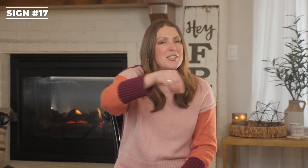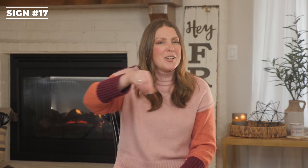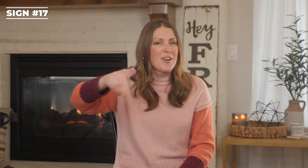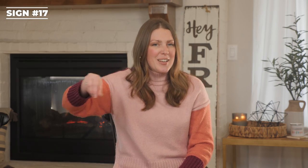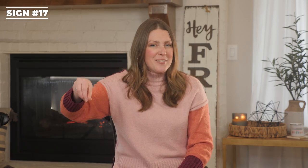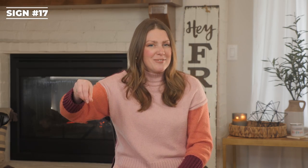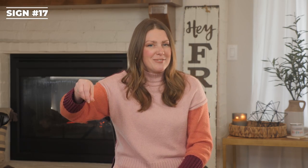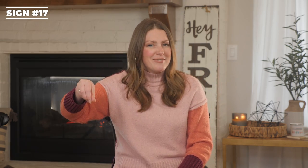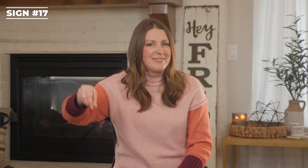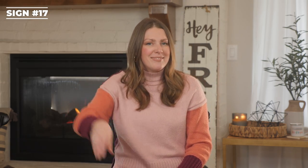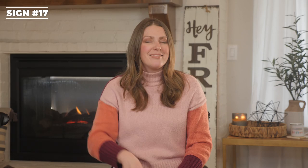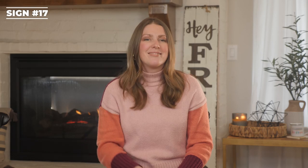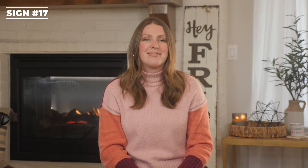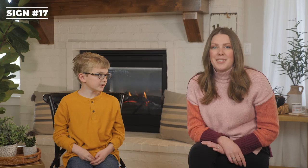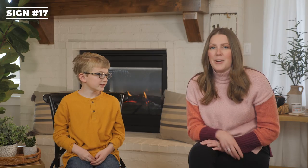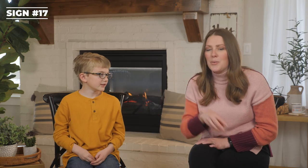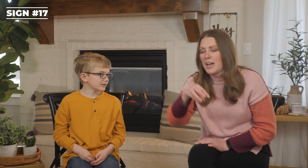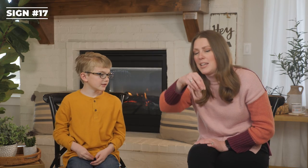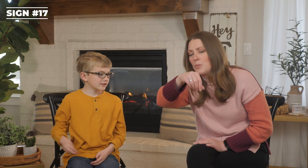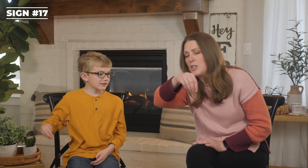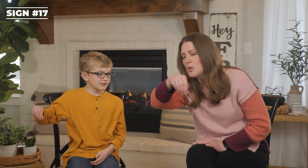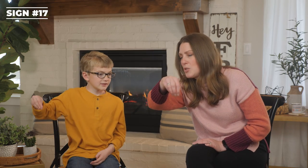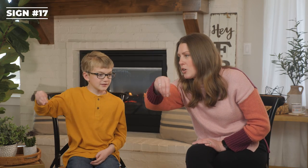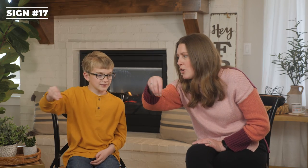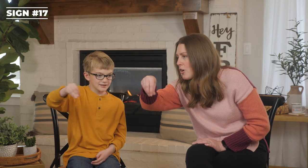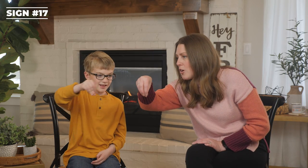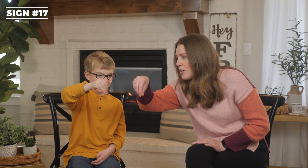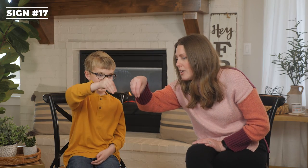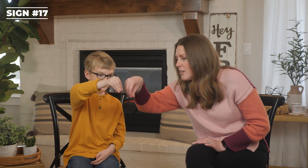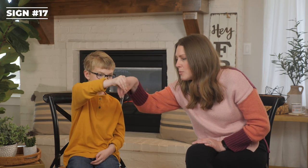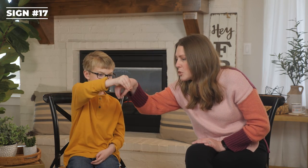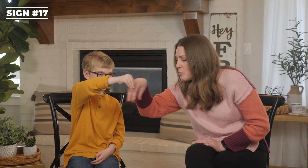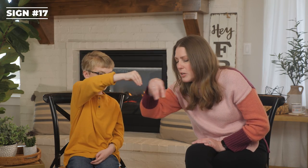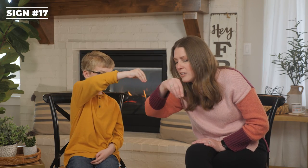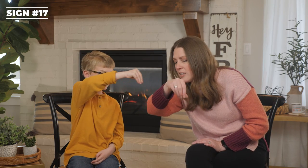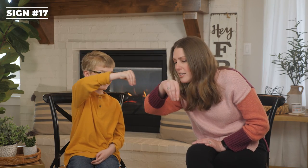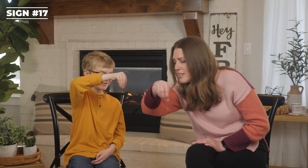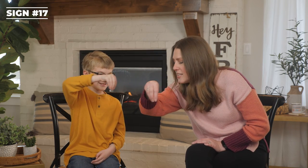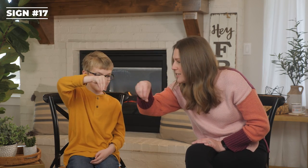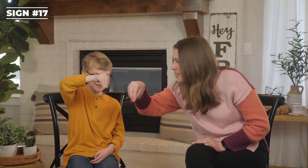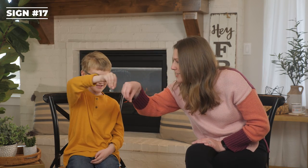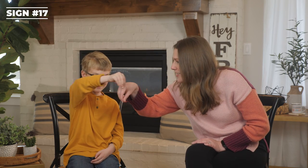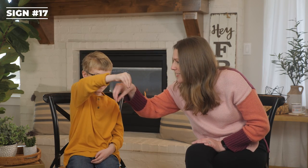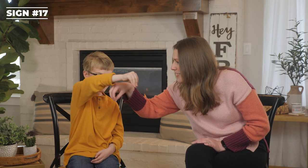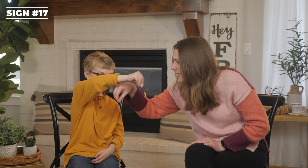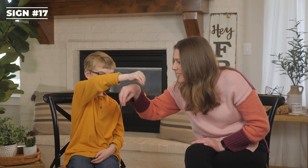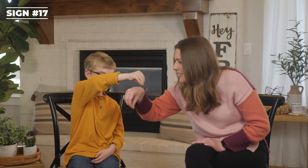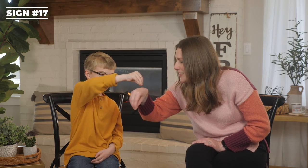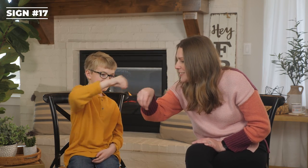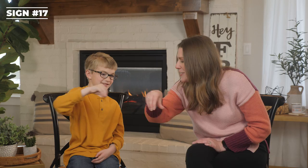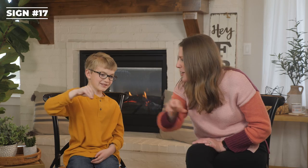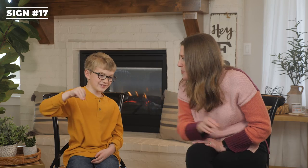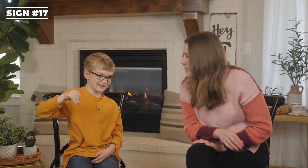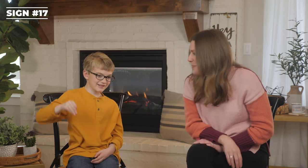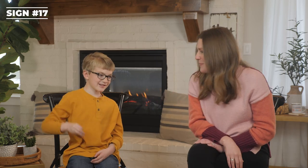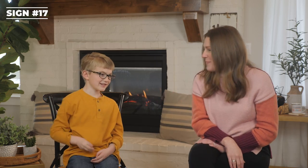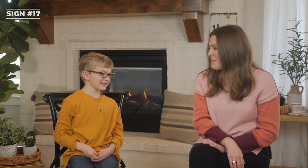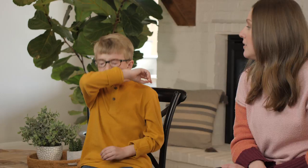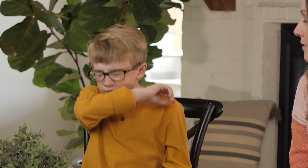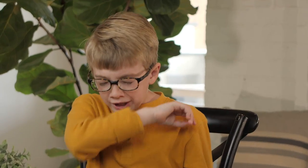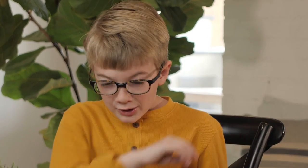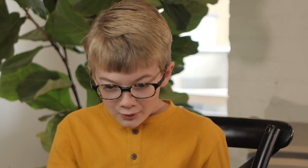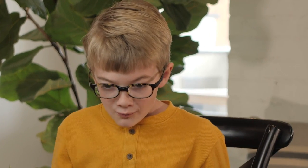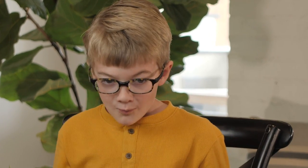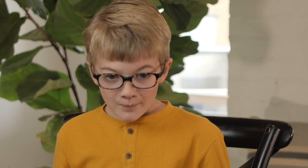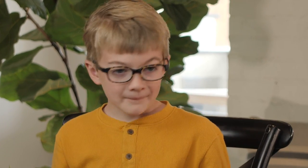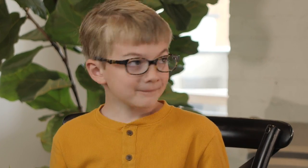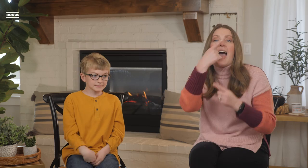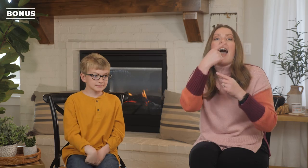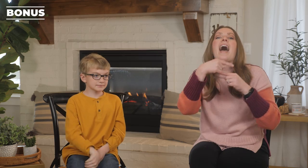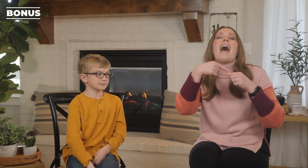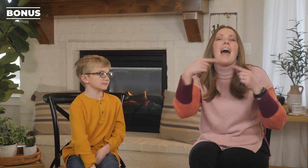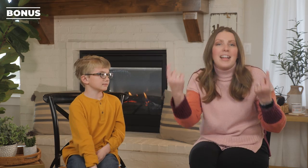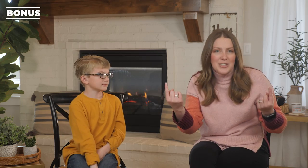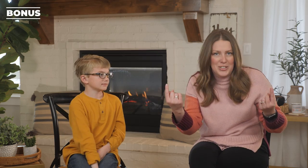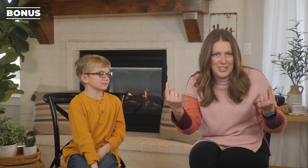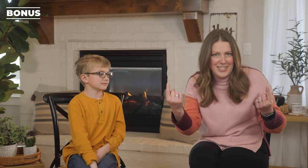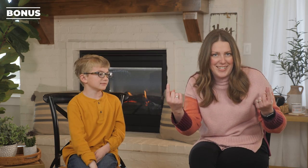'to garden'. All right, can we show to garden? We're sprinkling in the seeds. Good job. 'Allergies,